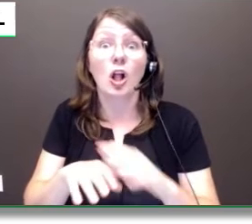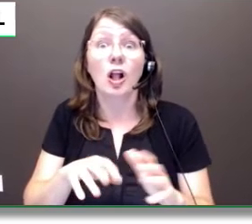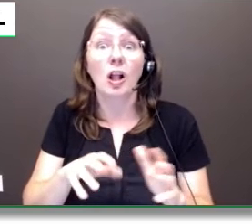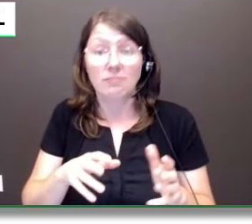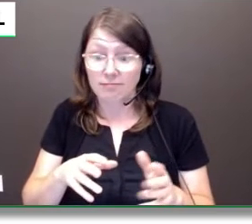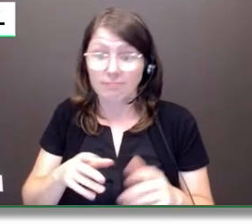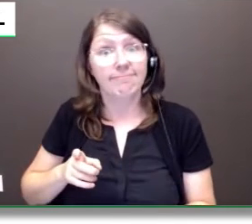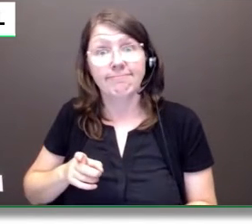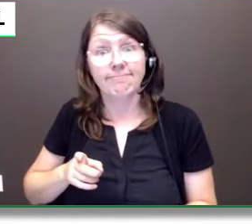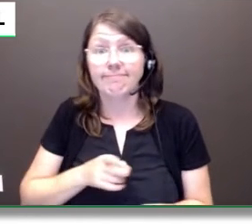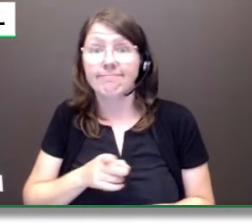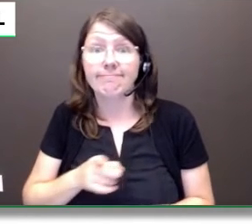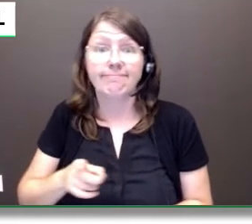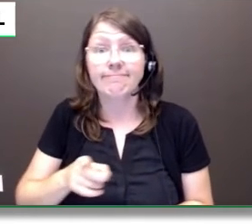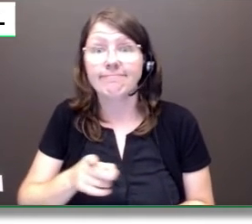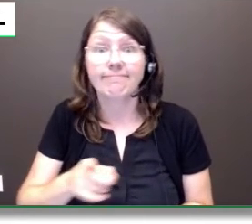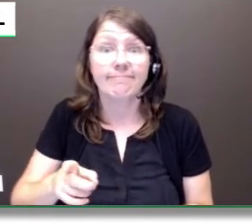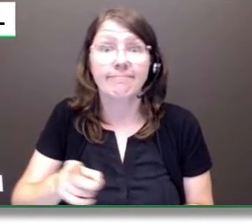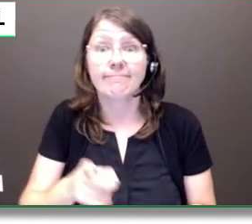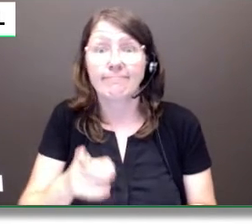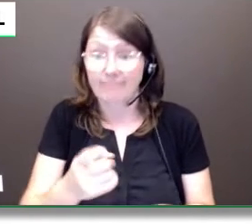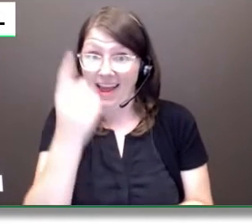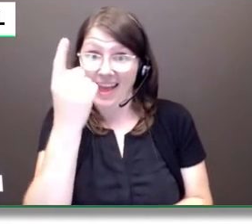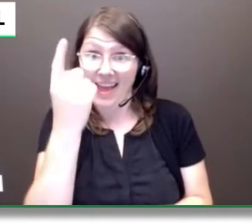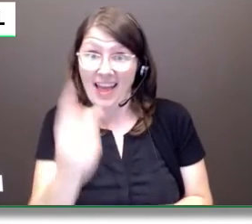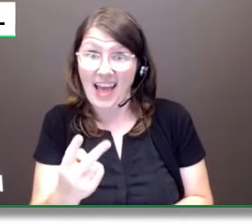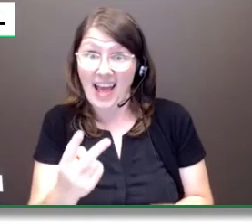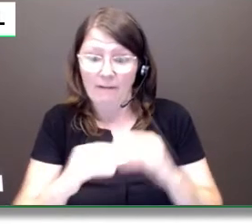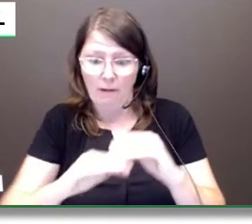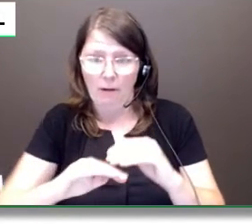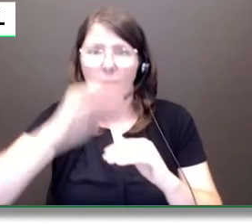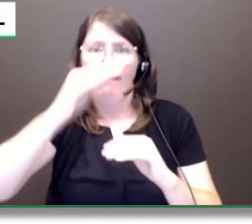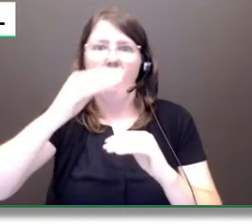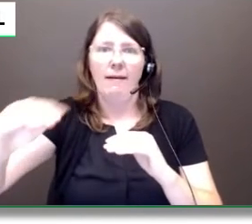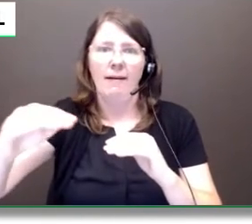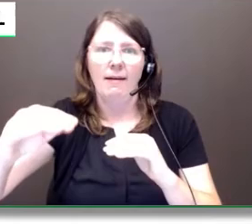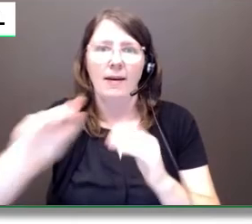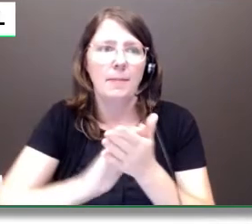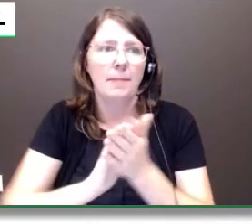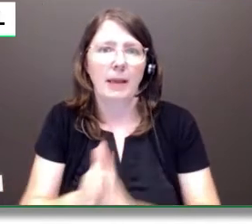it turned into a non-accessible trail and so it felt them wanting more and